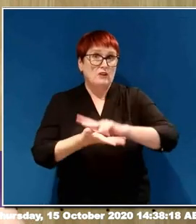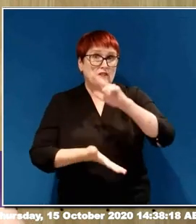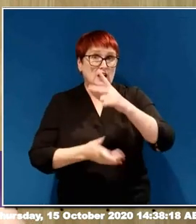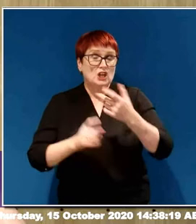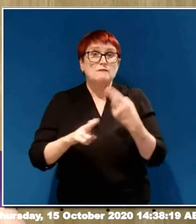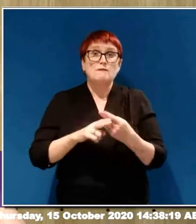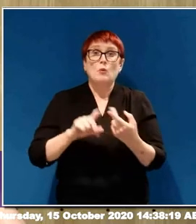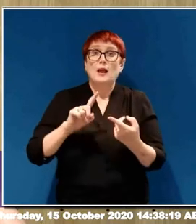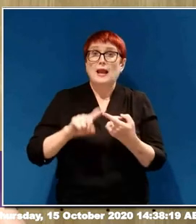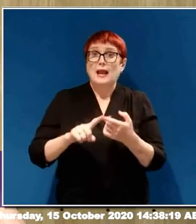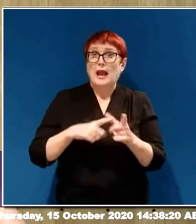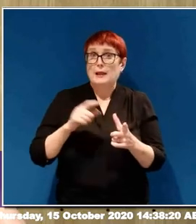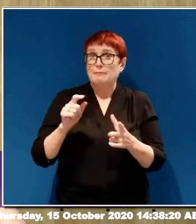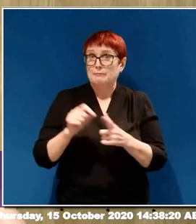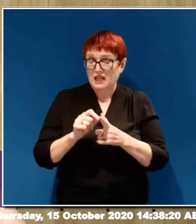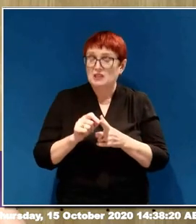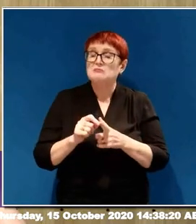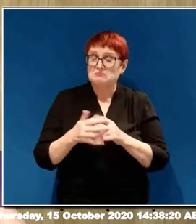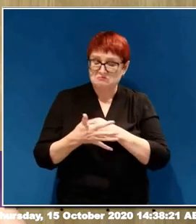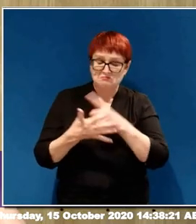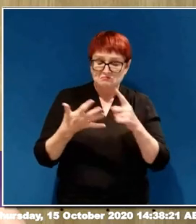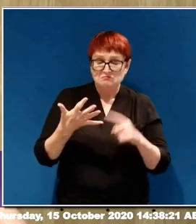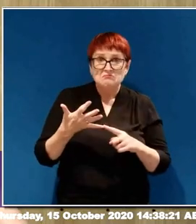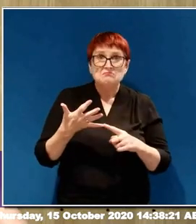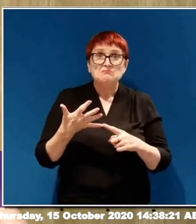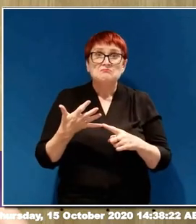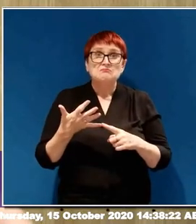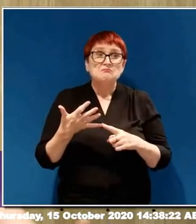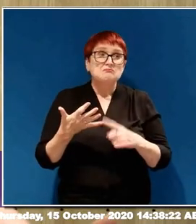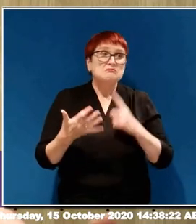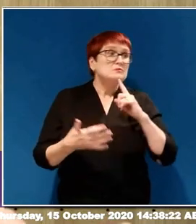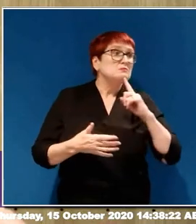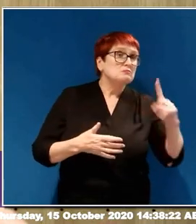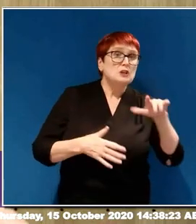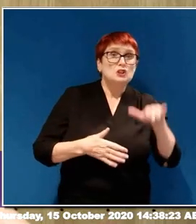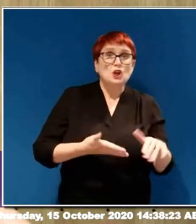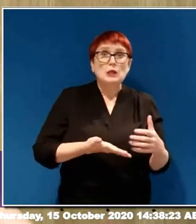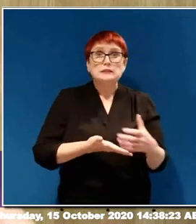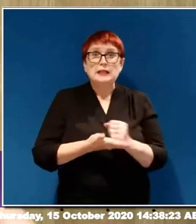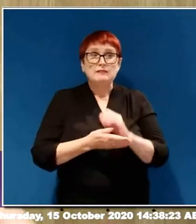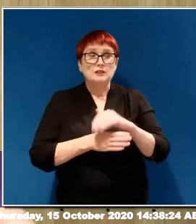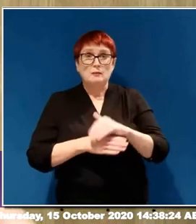Notifications to child safety, that sort of - subject selection